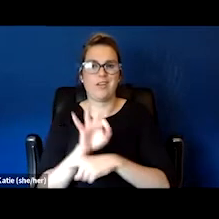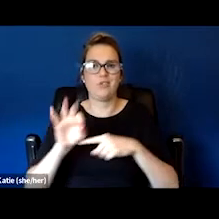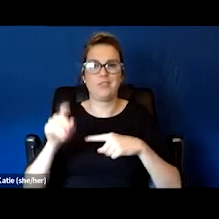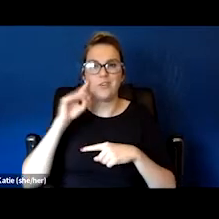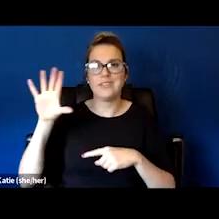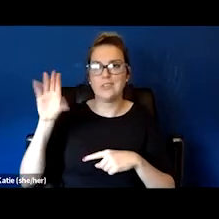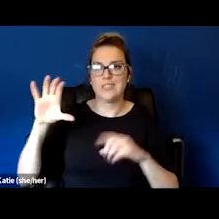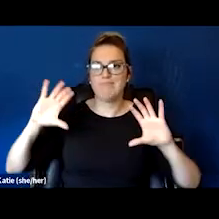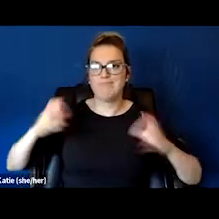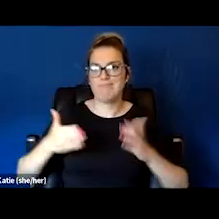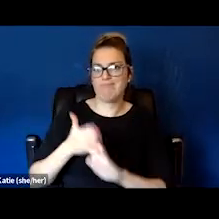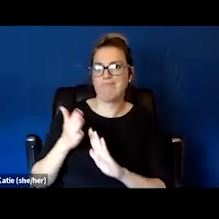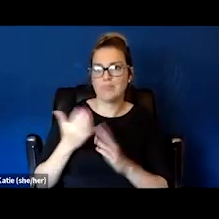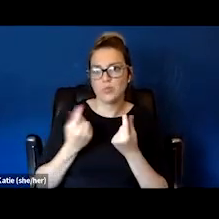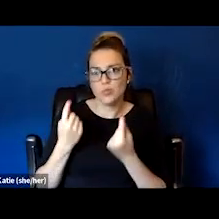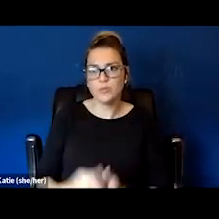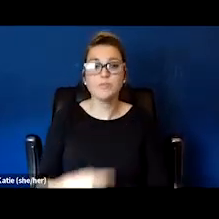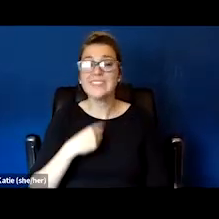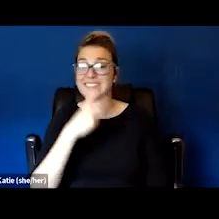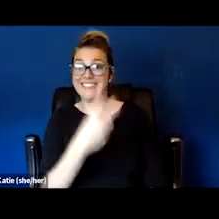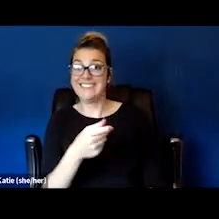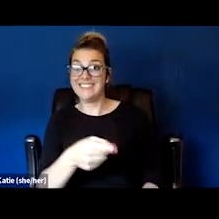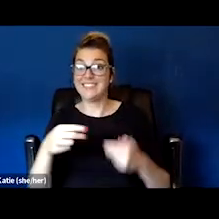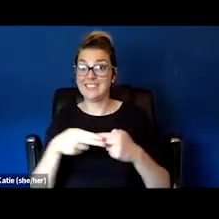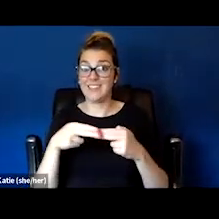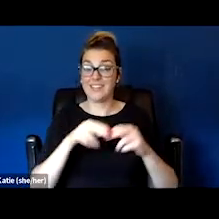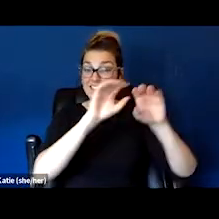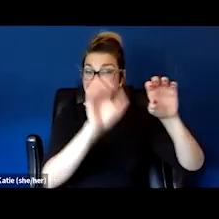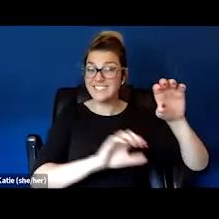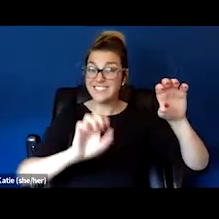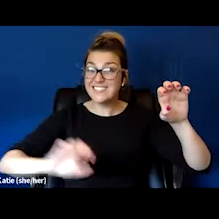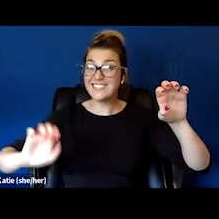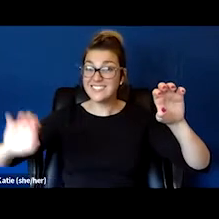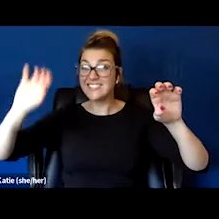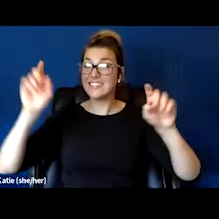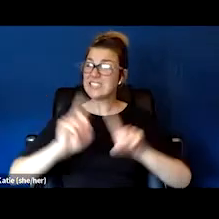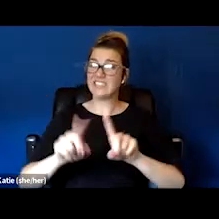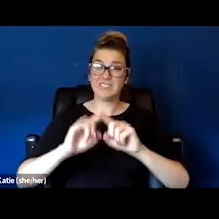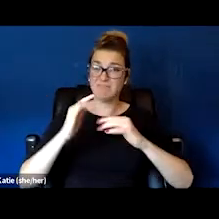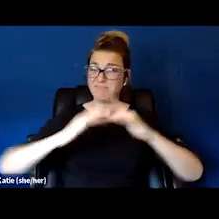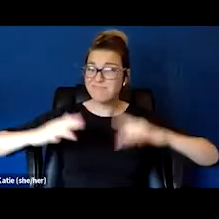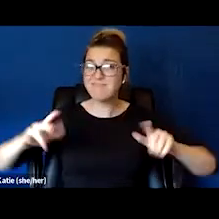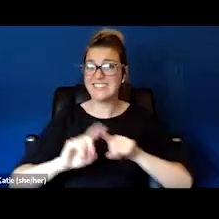All right, and as you can see on the slide, there are a huge variety and diverse array of stakeholders